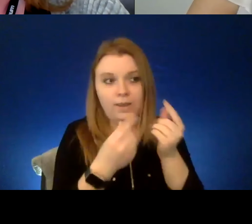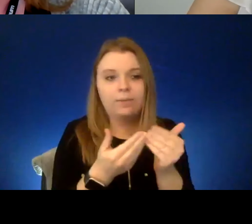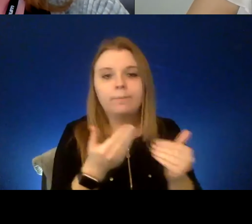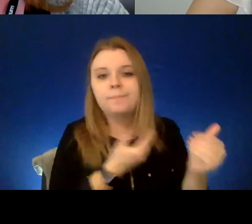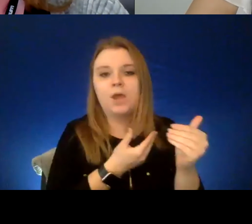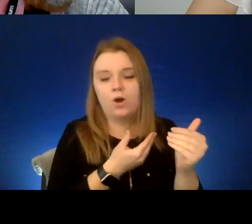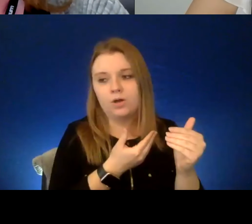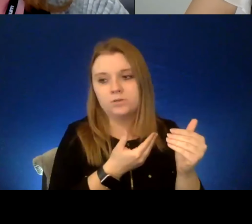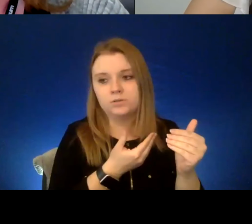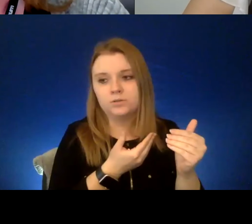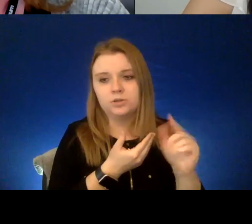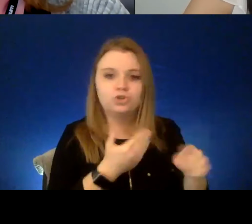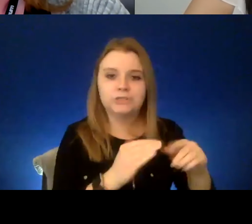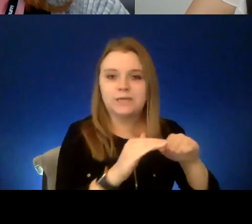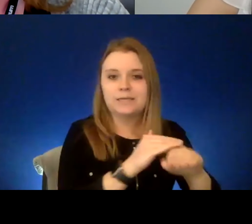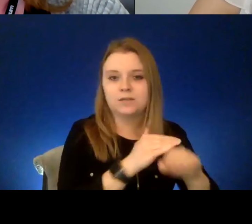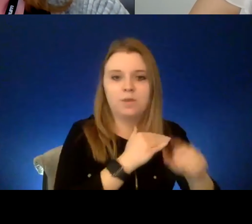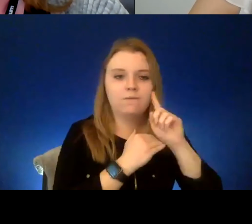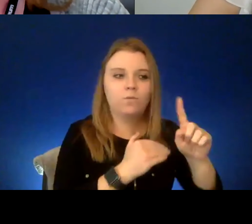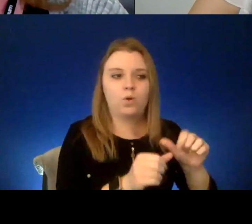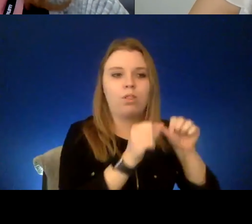beyond accessibility for long COVID patients.